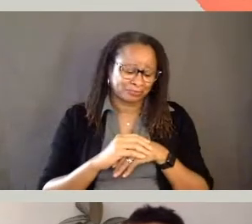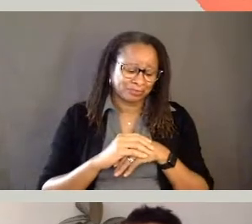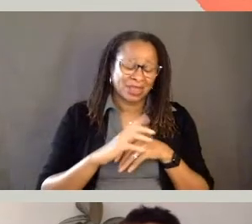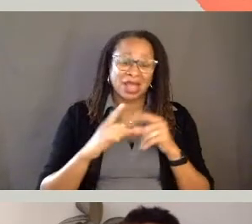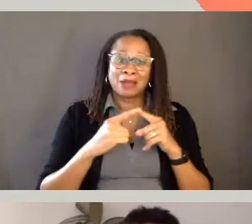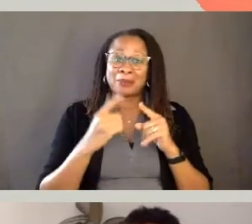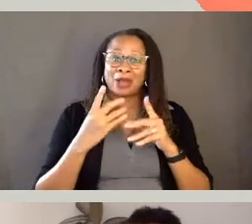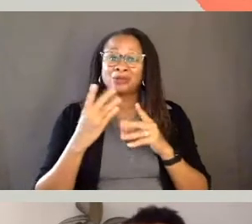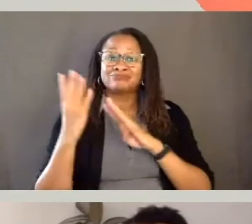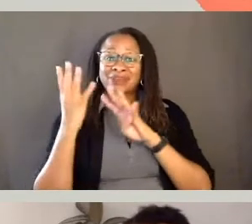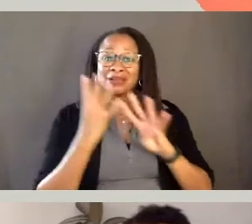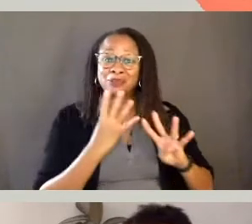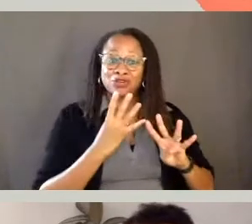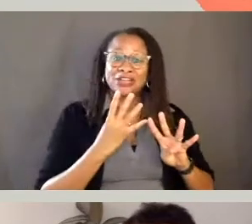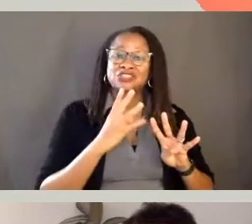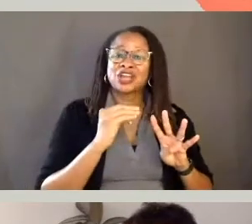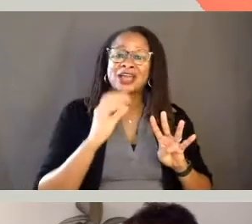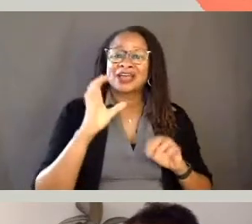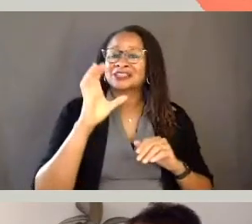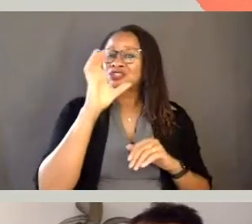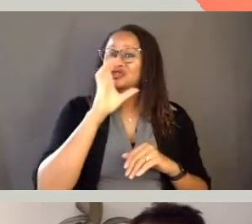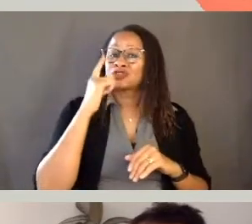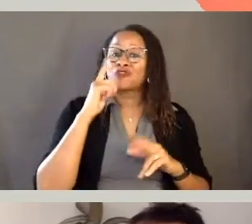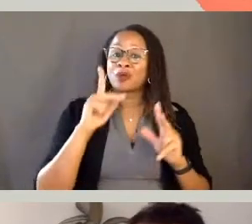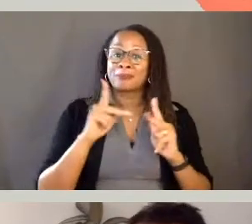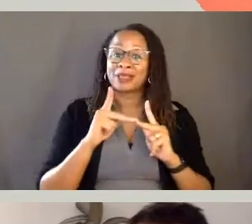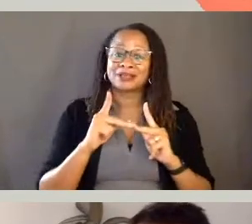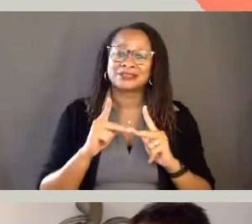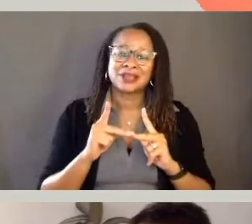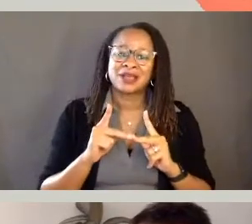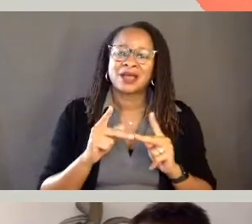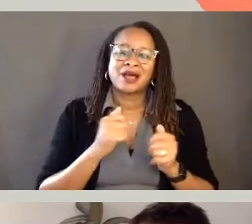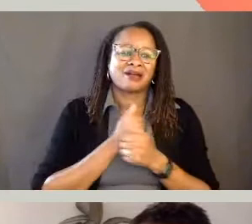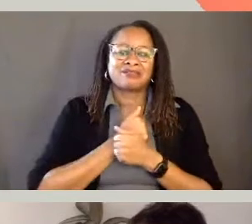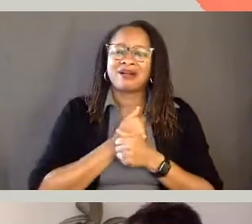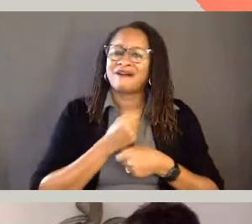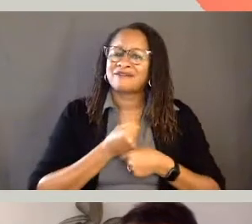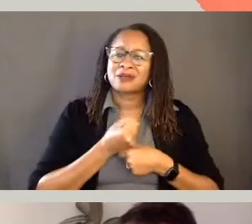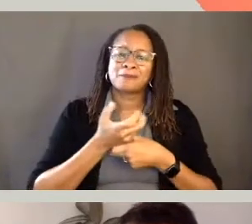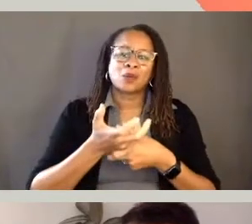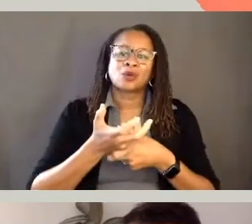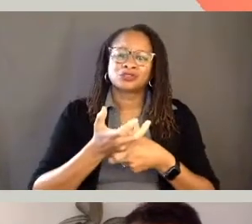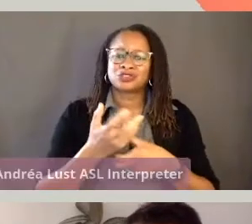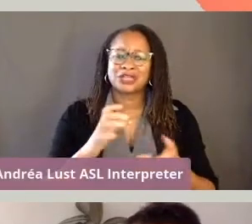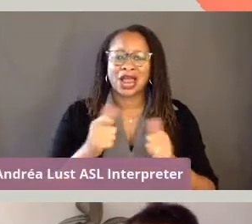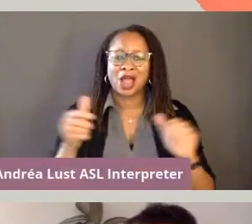and sort of searching for place. I just I love the poetry and sort of how we're introduced to this.